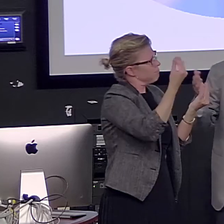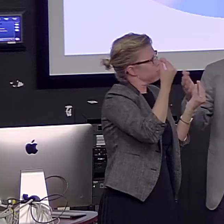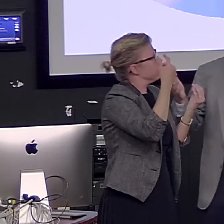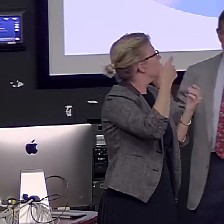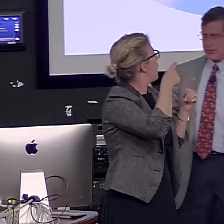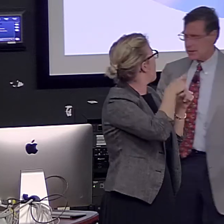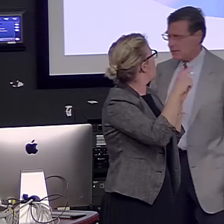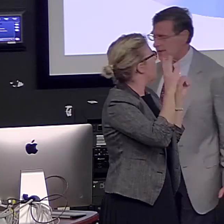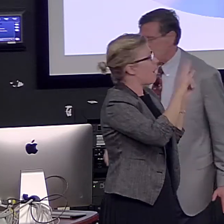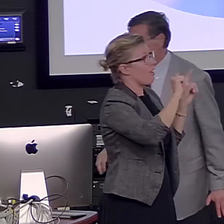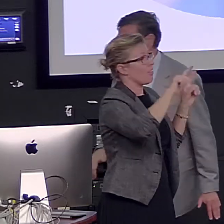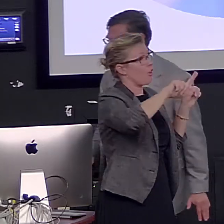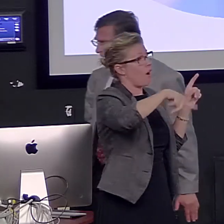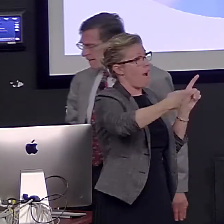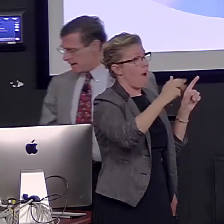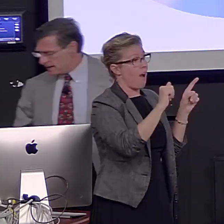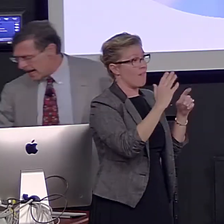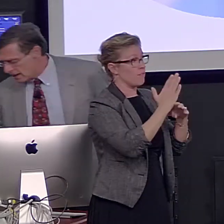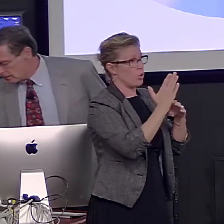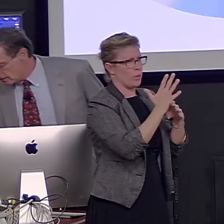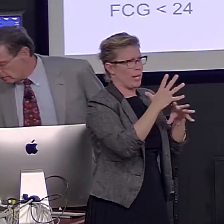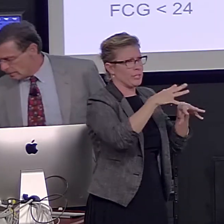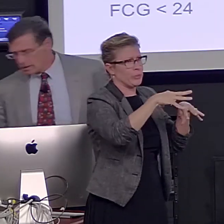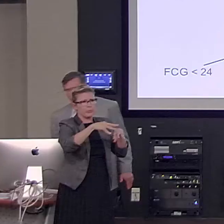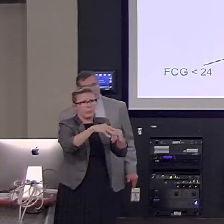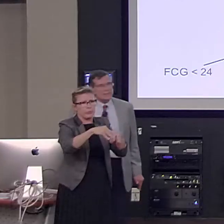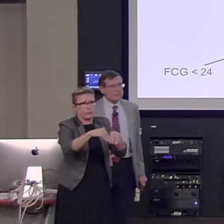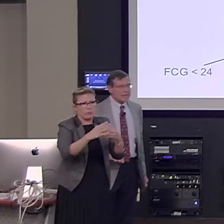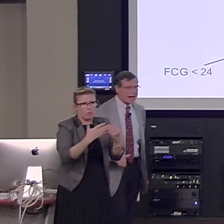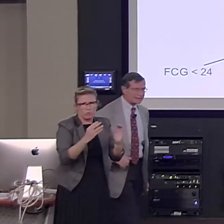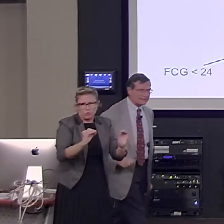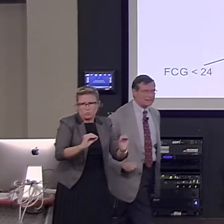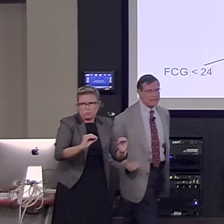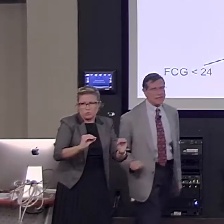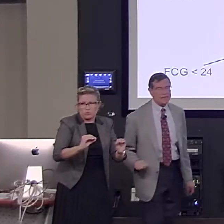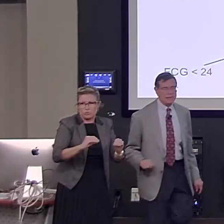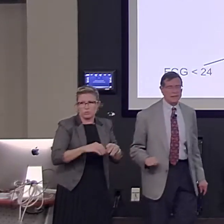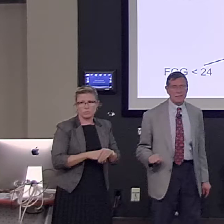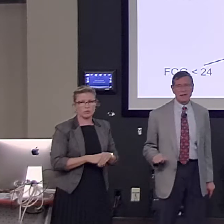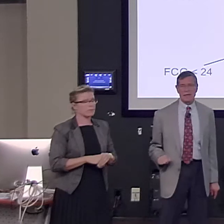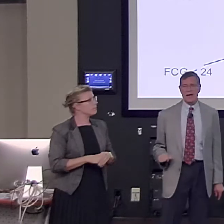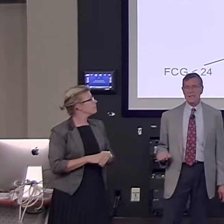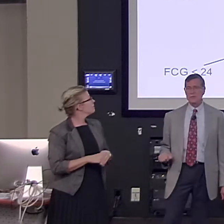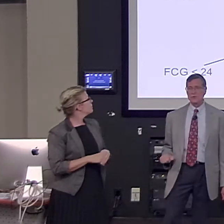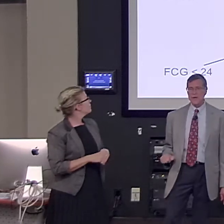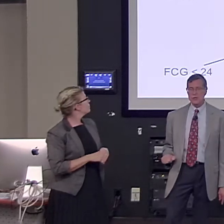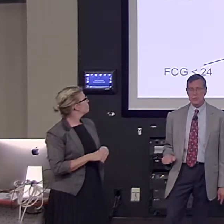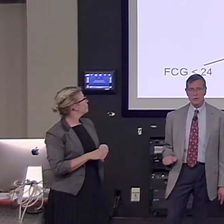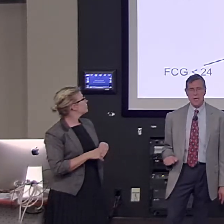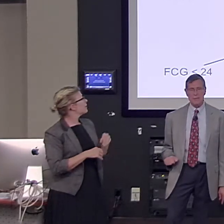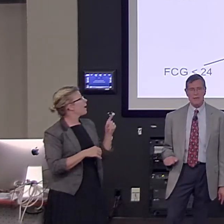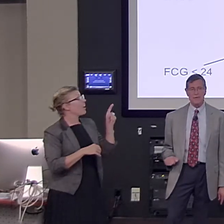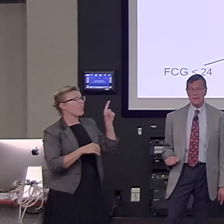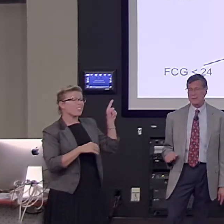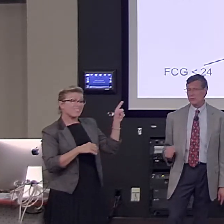It's almost absent to that. Now, we did not see an intervention or timing effect until